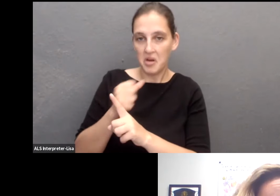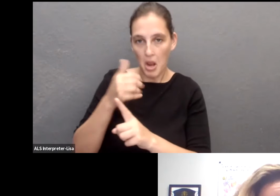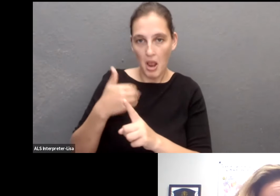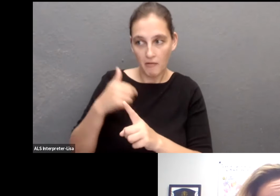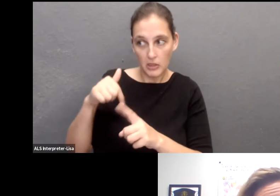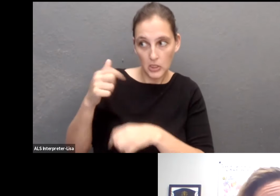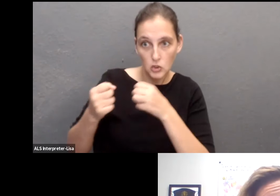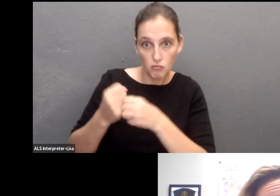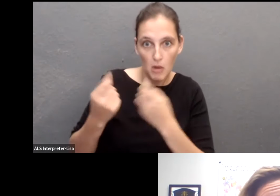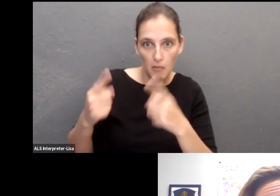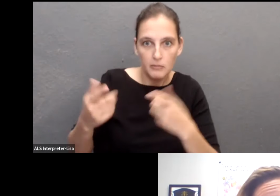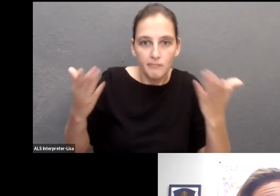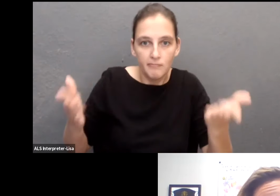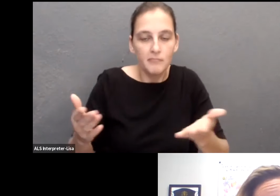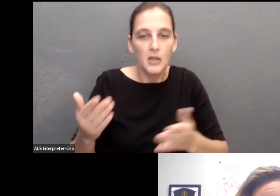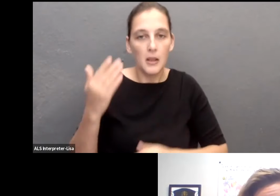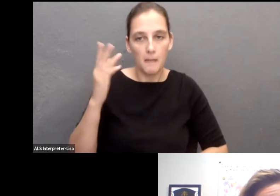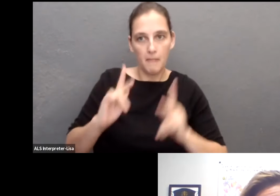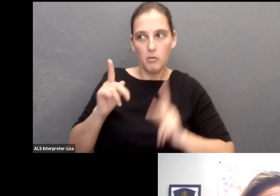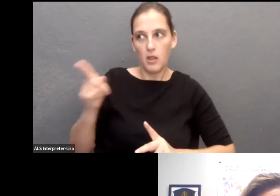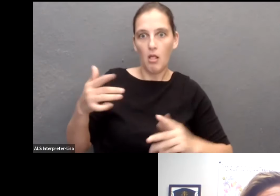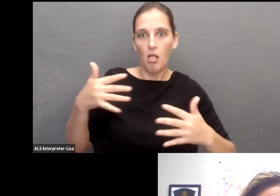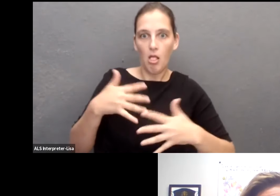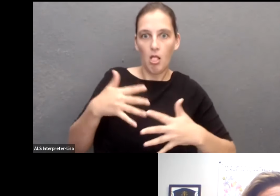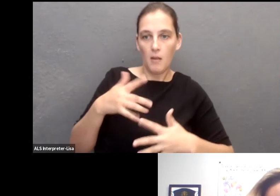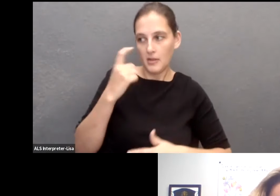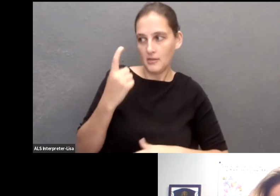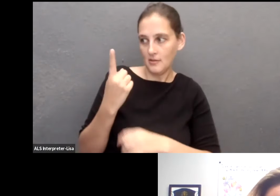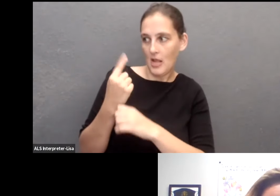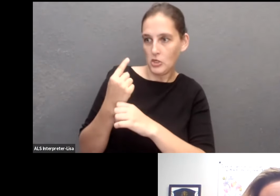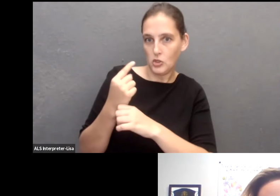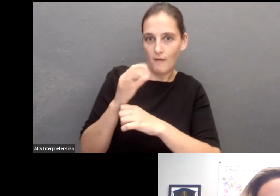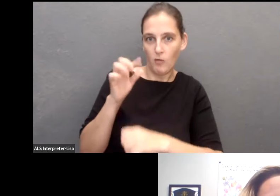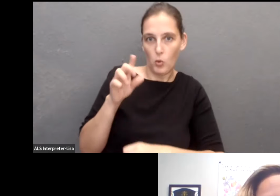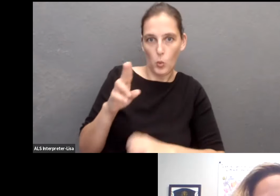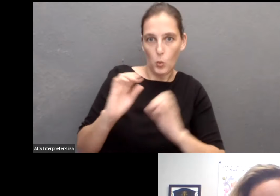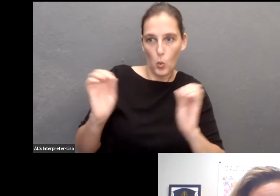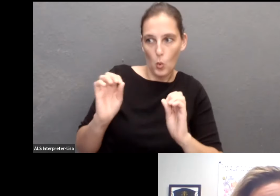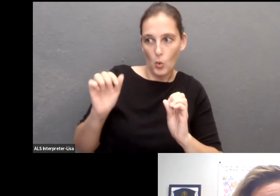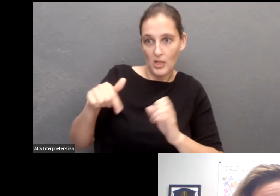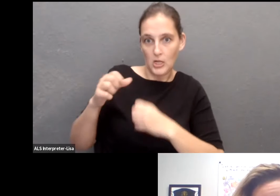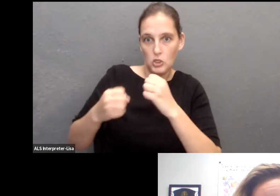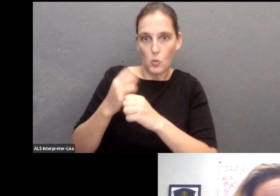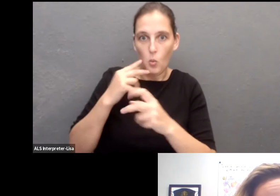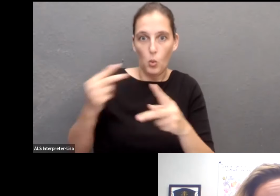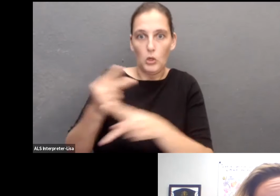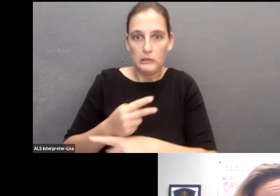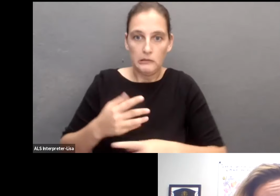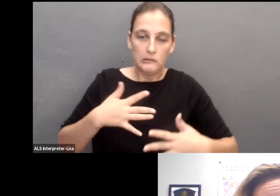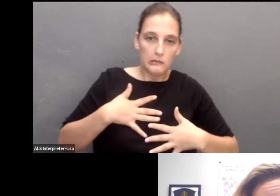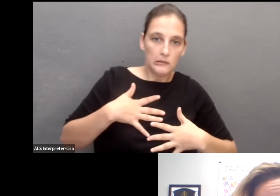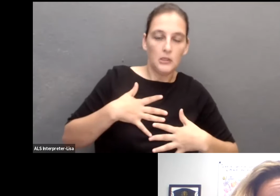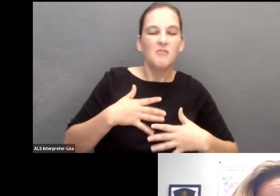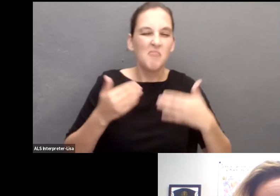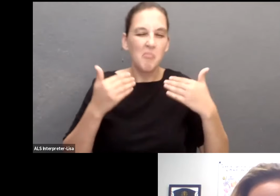are worried that it can be pretty bad because none of us were actually exposed to the flu last year. So definitely recommend you to go ahead and get both both while you're at